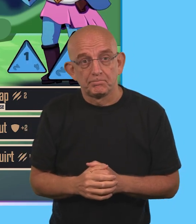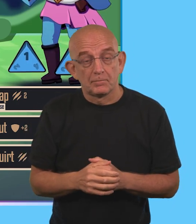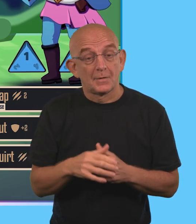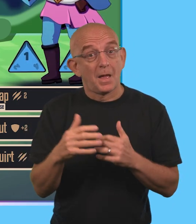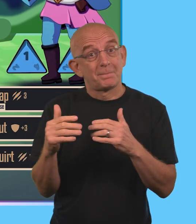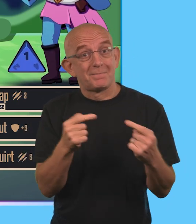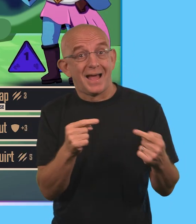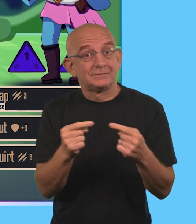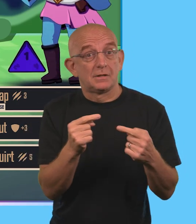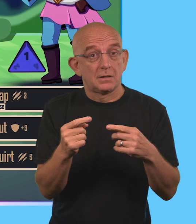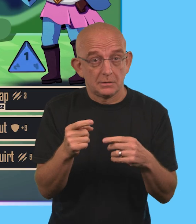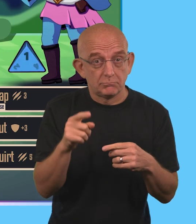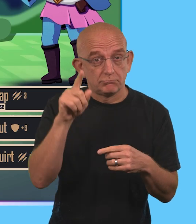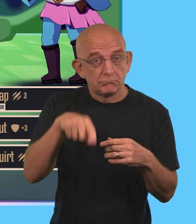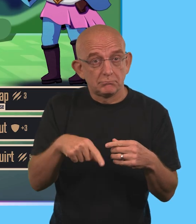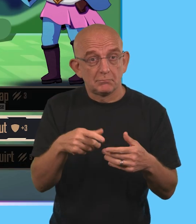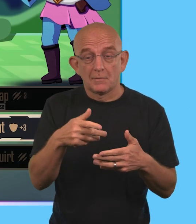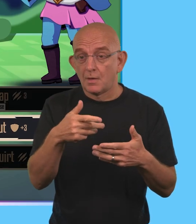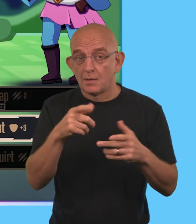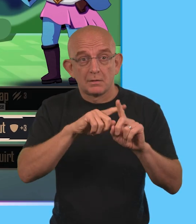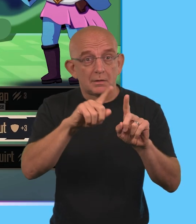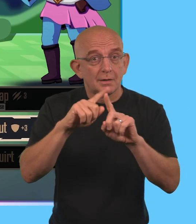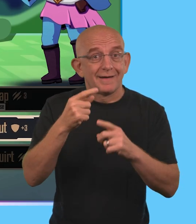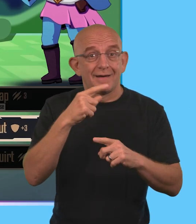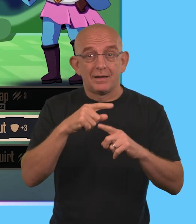During a battle, all relevant information is read out to you.